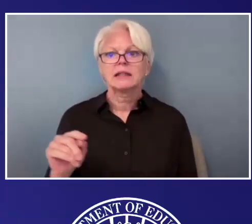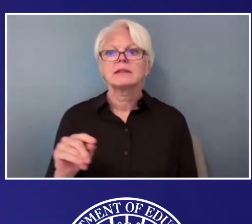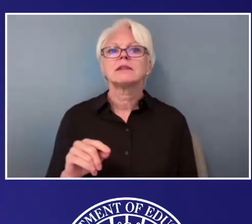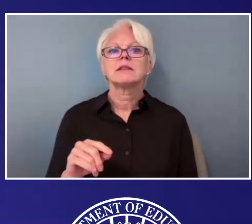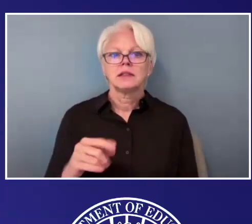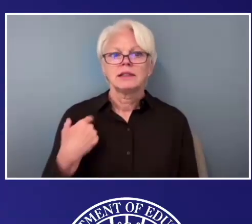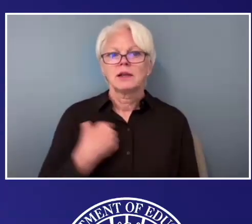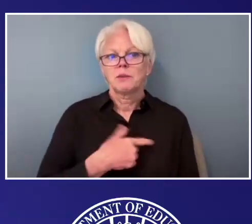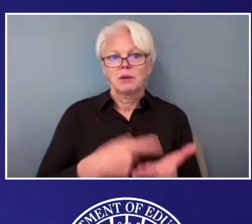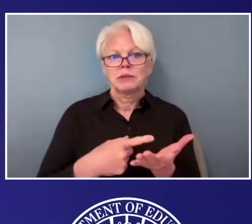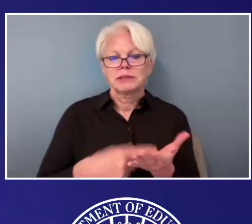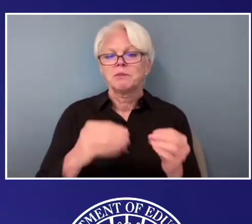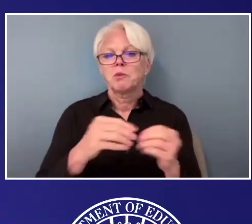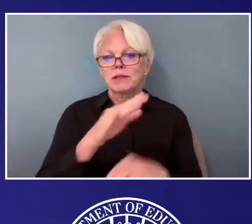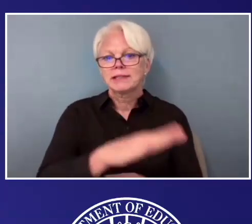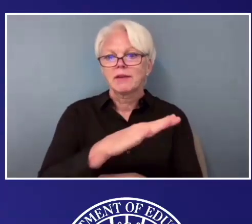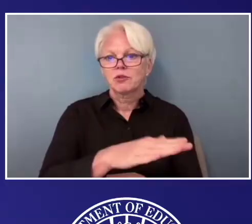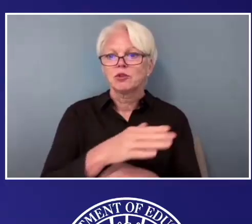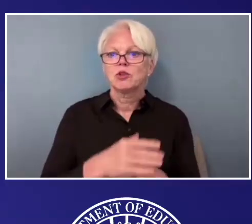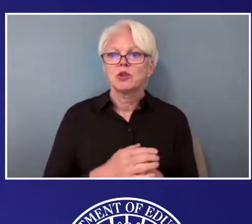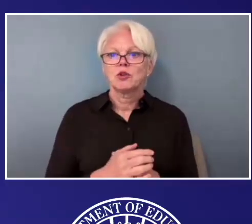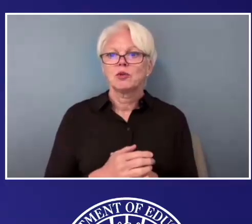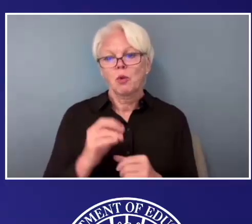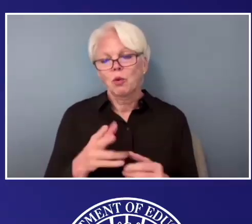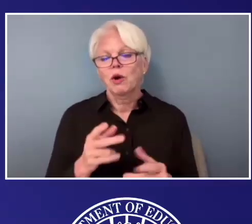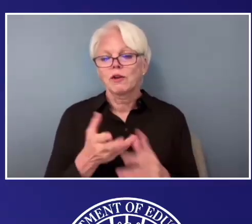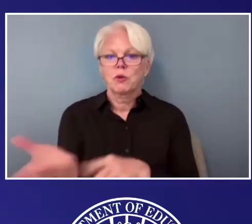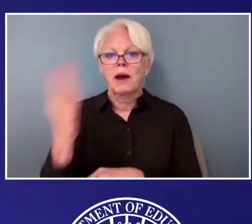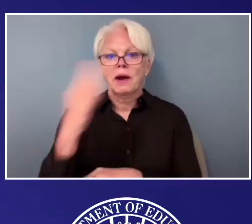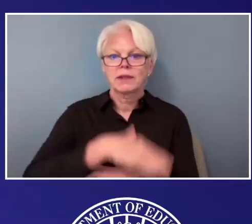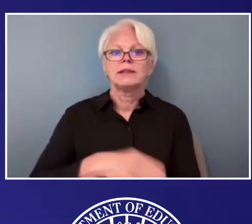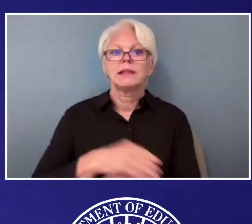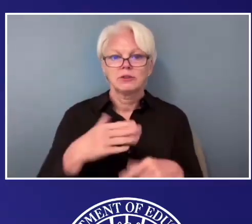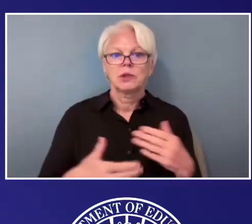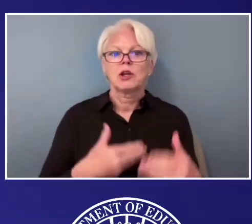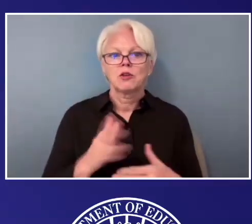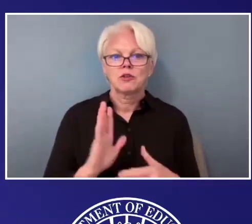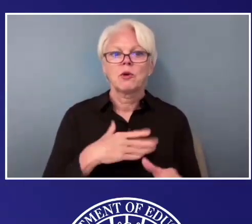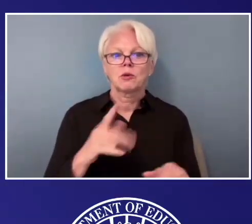afternoon or throughout the day as we go through our proposed reg text.